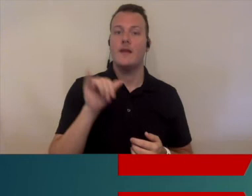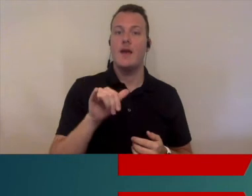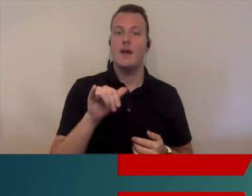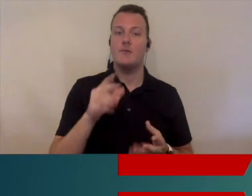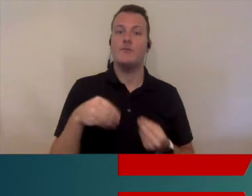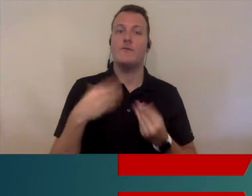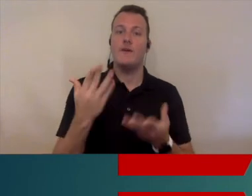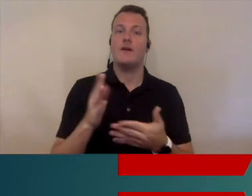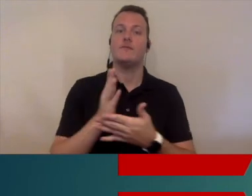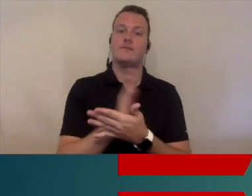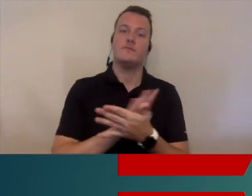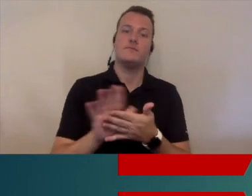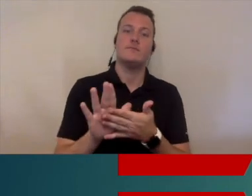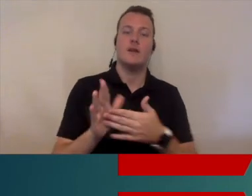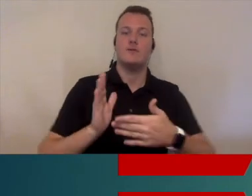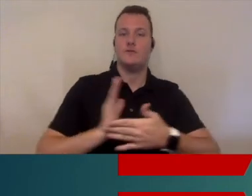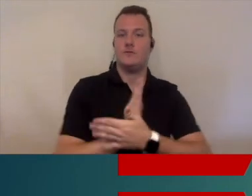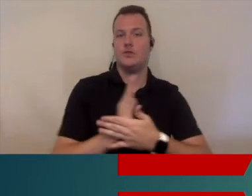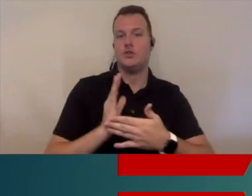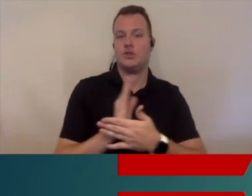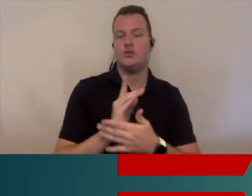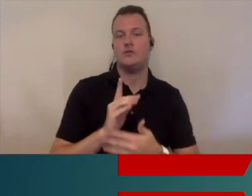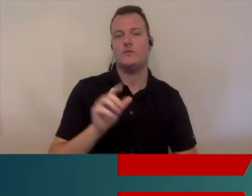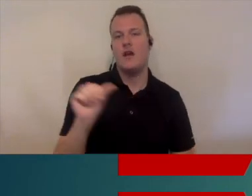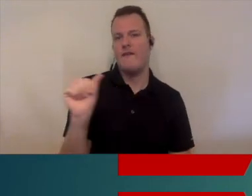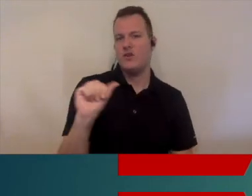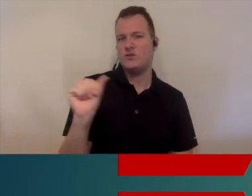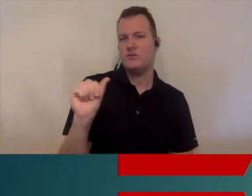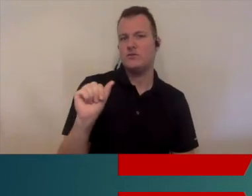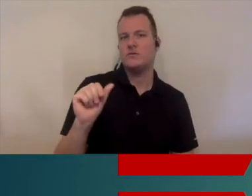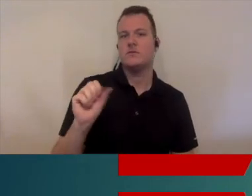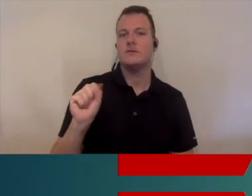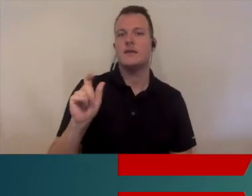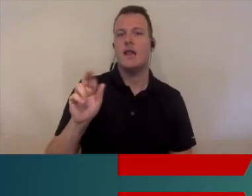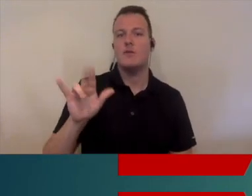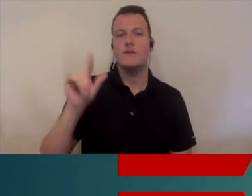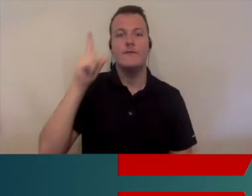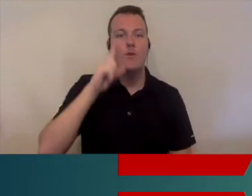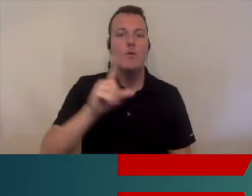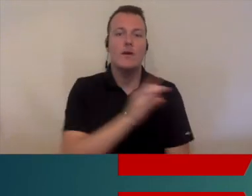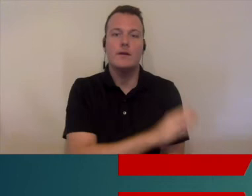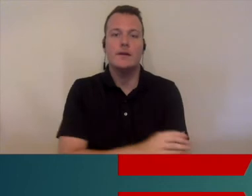nice little range for what the average salary is for a clinical doctorate.